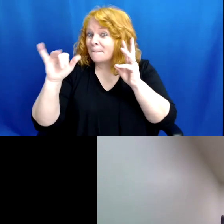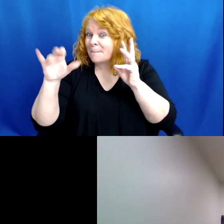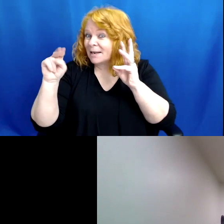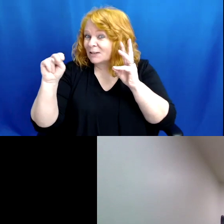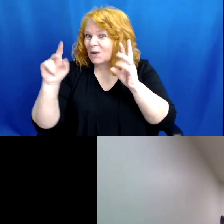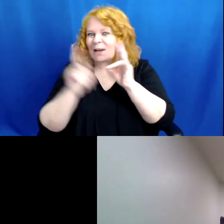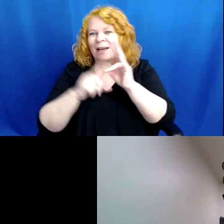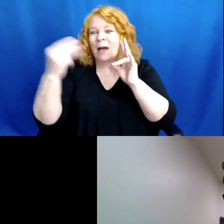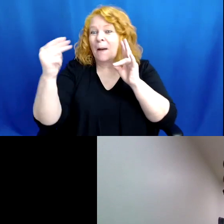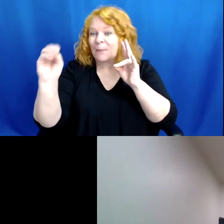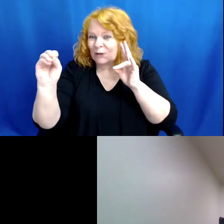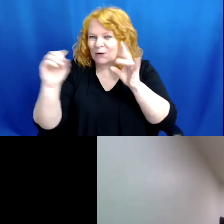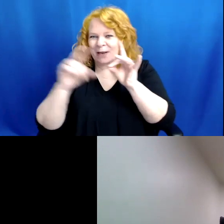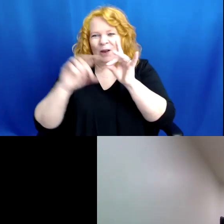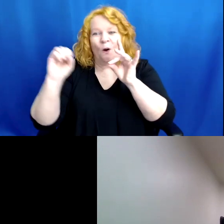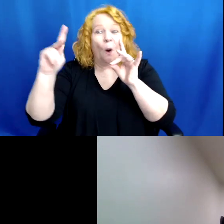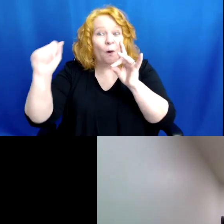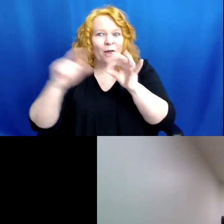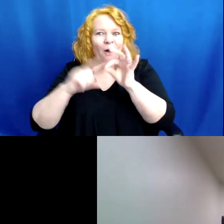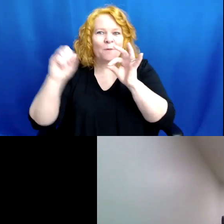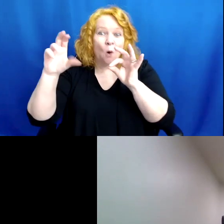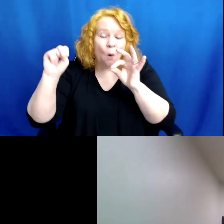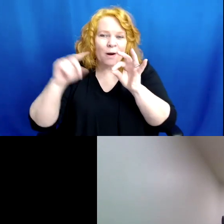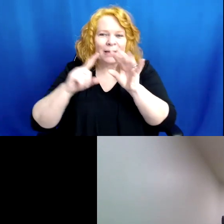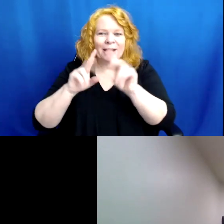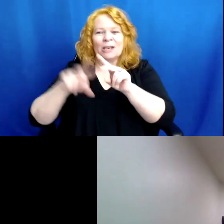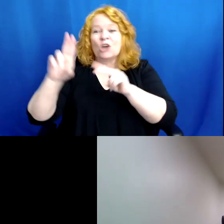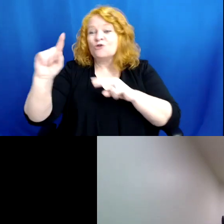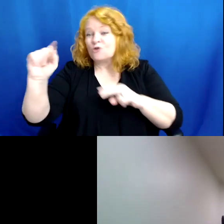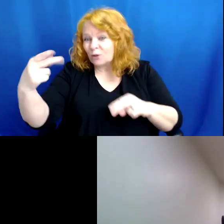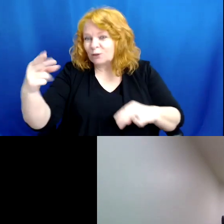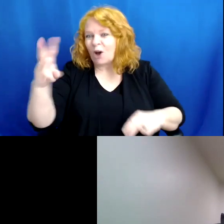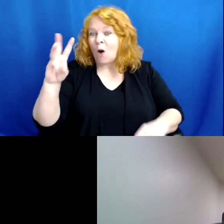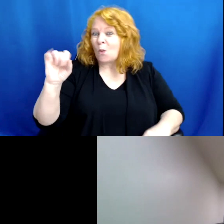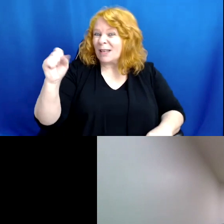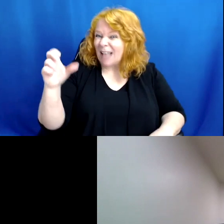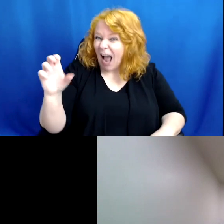Oklahoma, Oregon, Utah, Wisconsin.